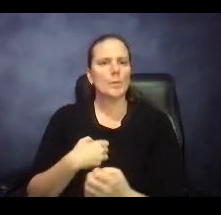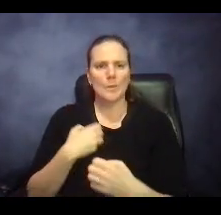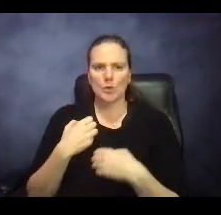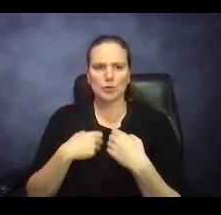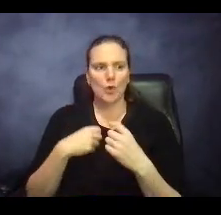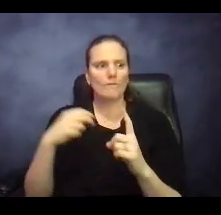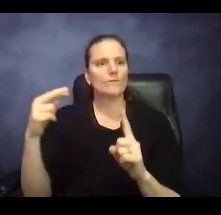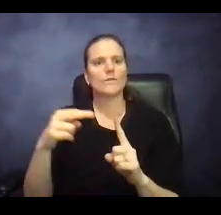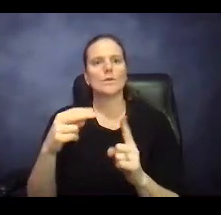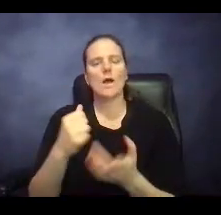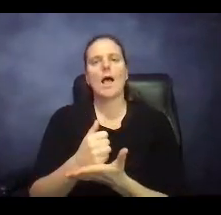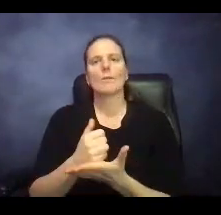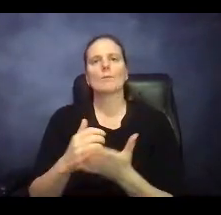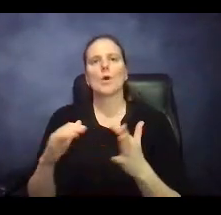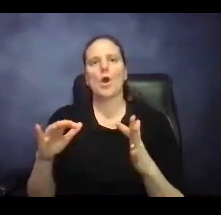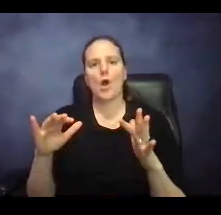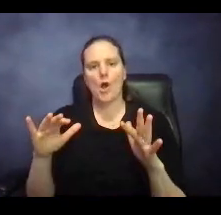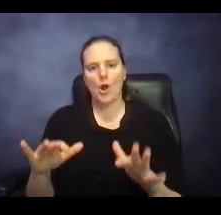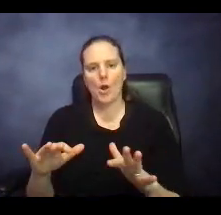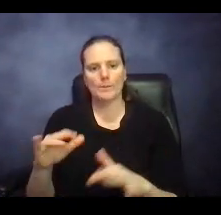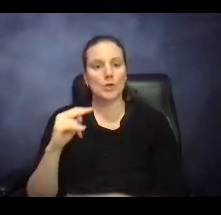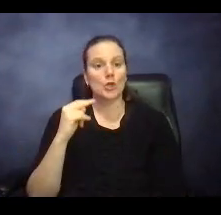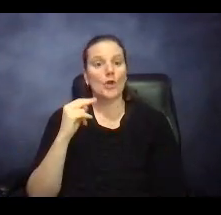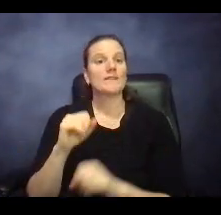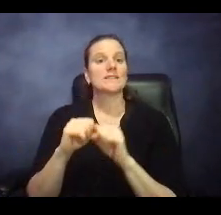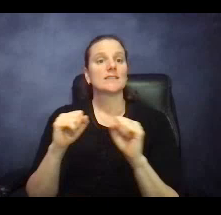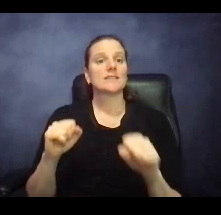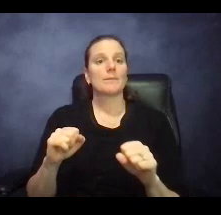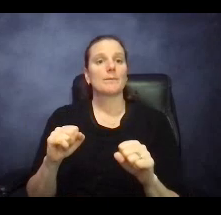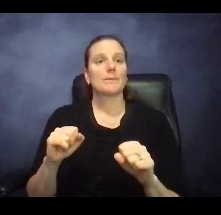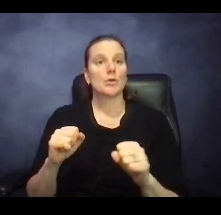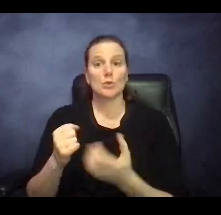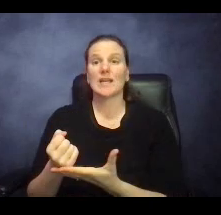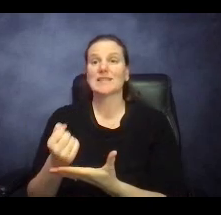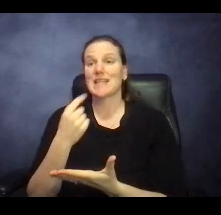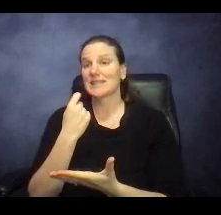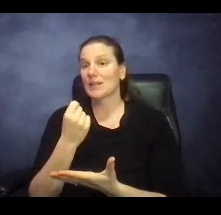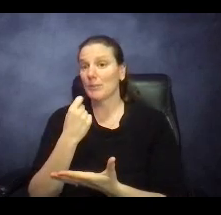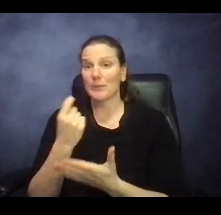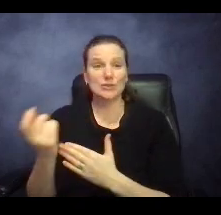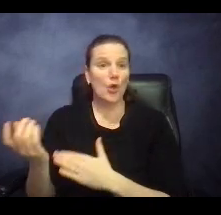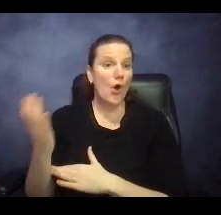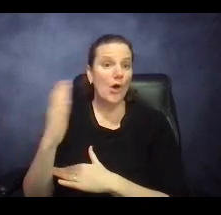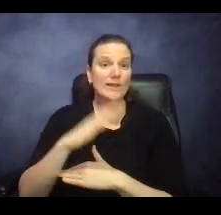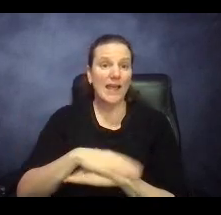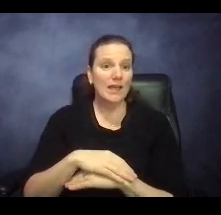to calm the nervous system. And this is so important 'cause you can take supplements all day long, but if you actually don't get to the root